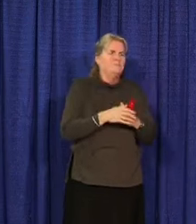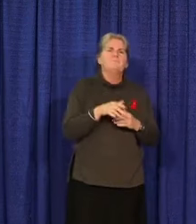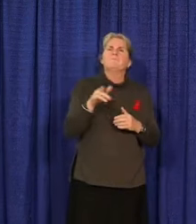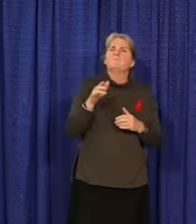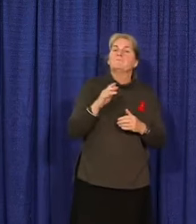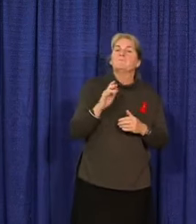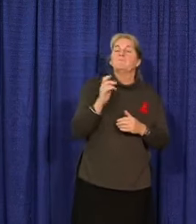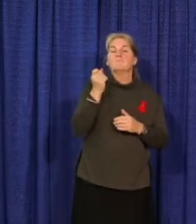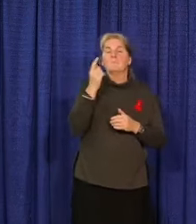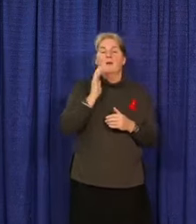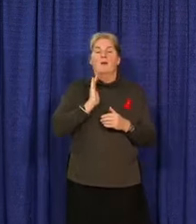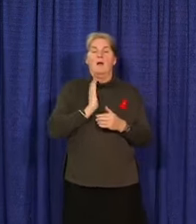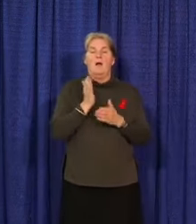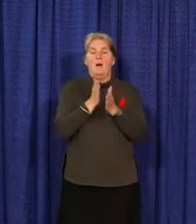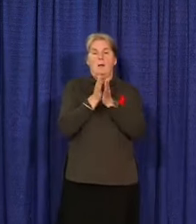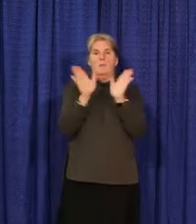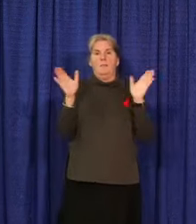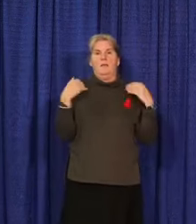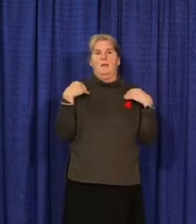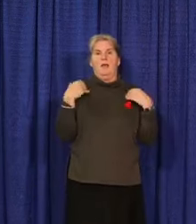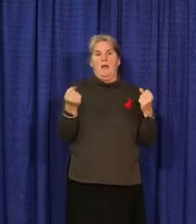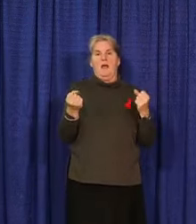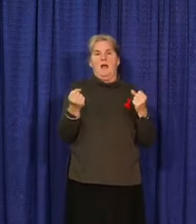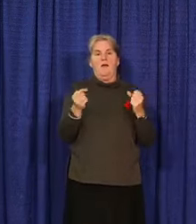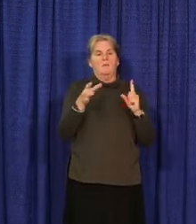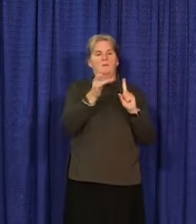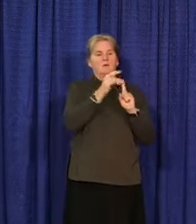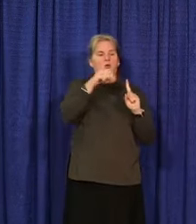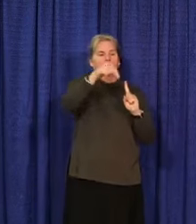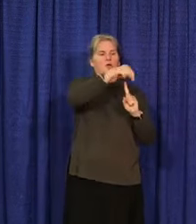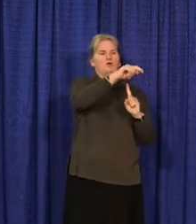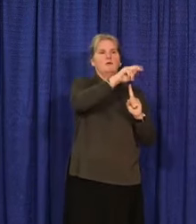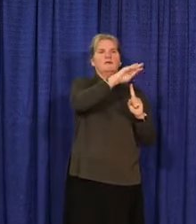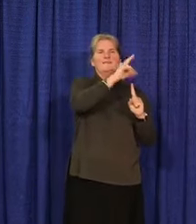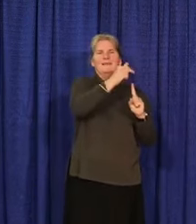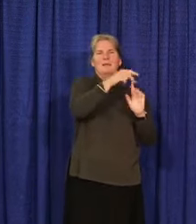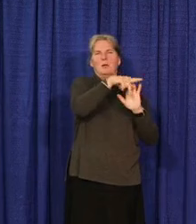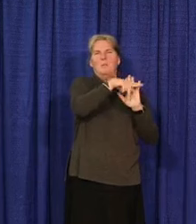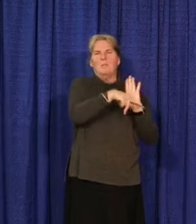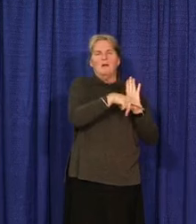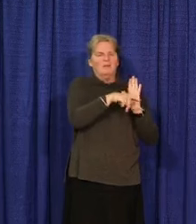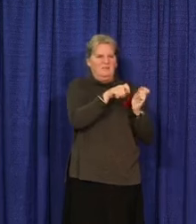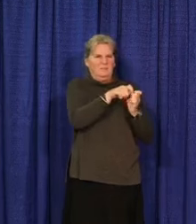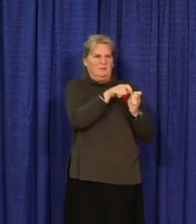Actually as part of our public health contact tracing in public health guidelines, we have a